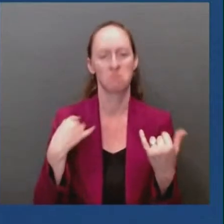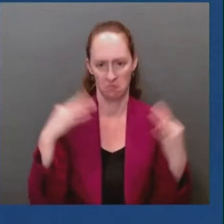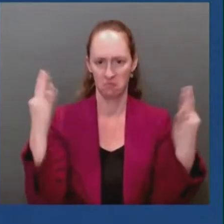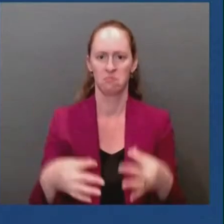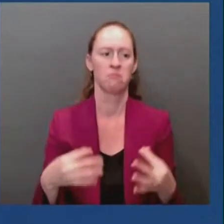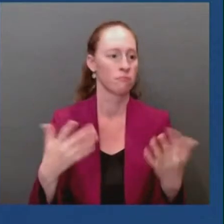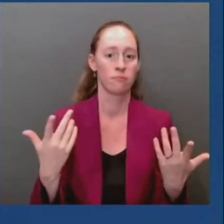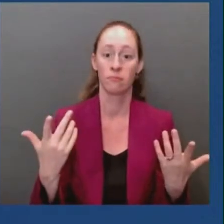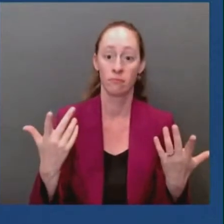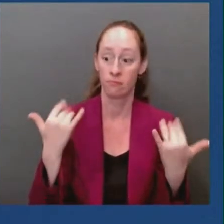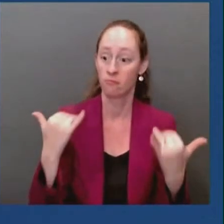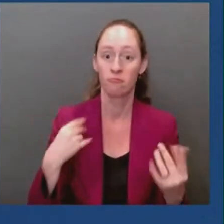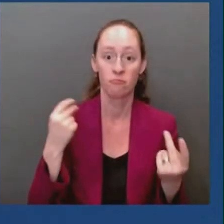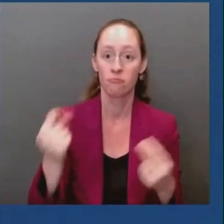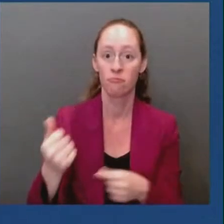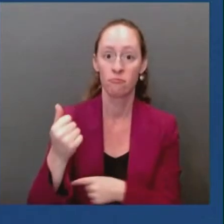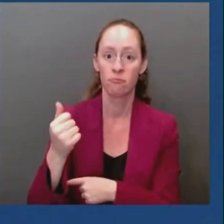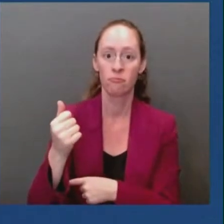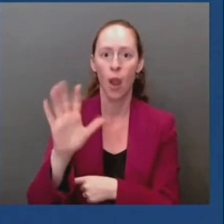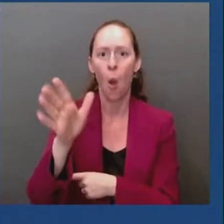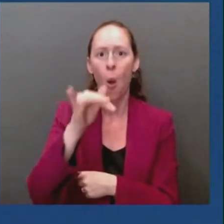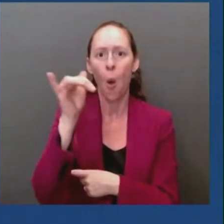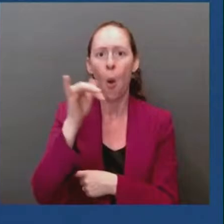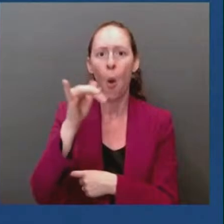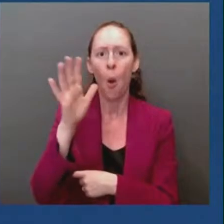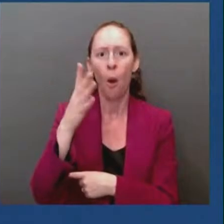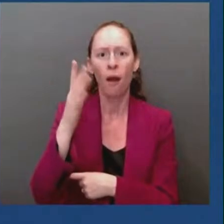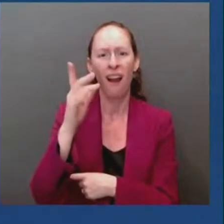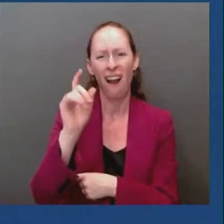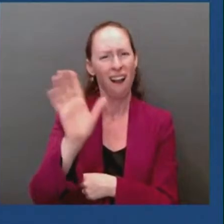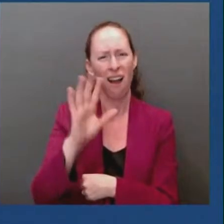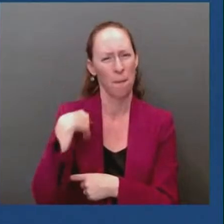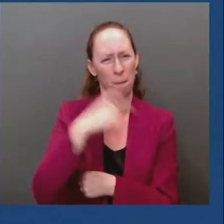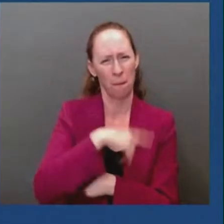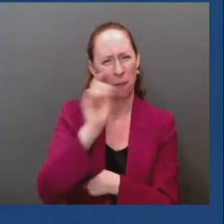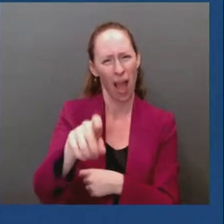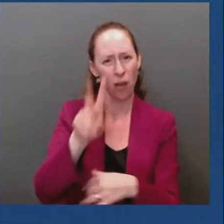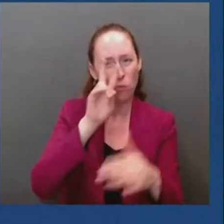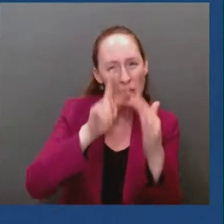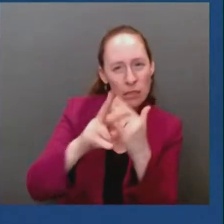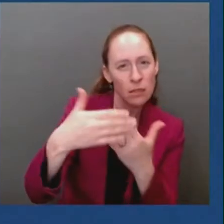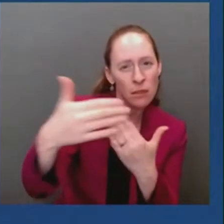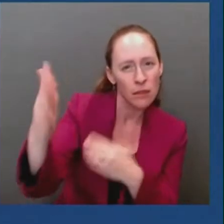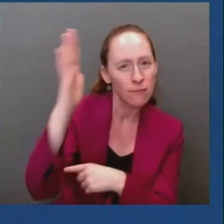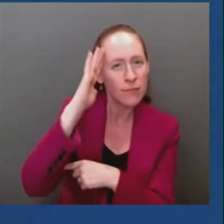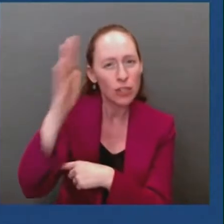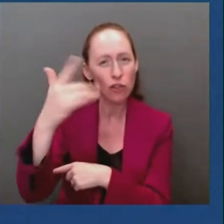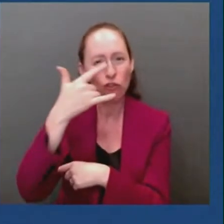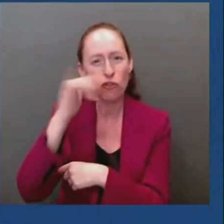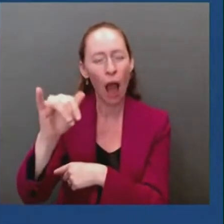THAT WOULD PUT US BEHIND. WE WANT TO KEEP THE WEIGHT ON THE FRONT FOOT AS MUCH AS WE CAN SO WE CAN BE READY TO SEE